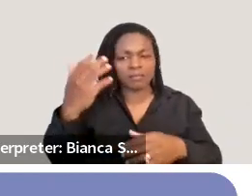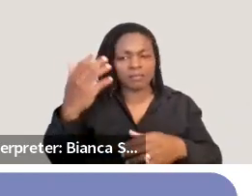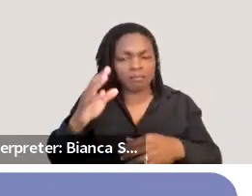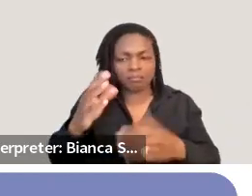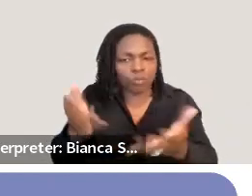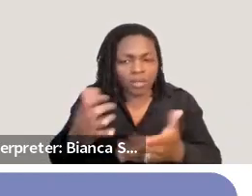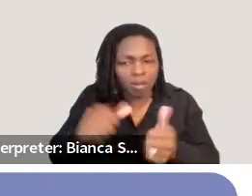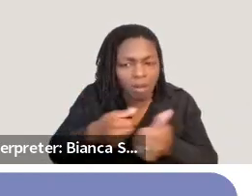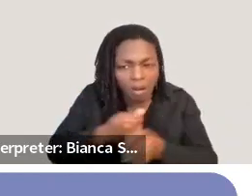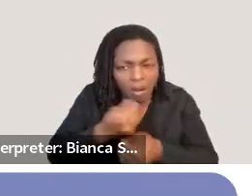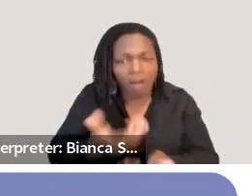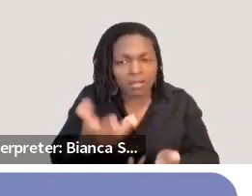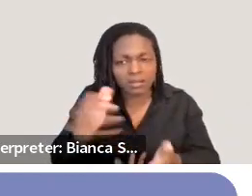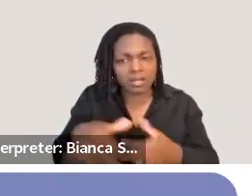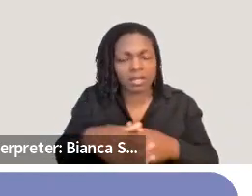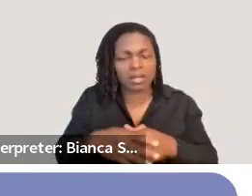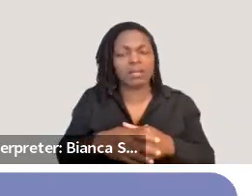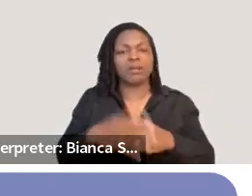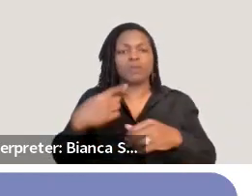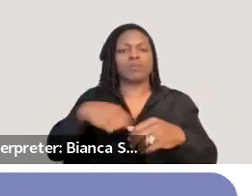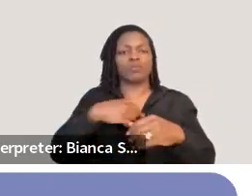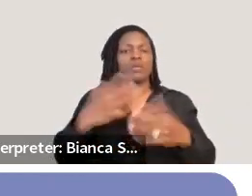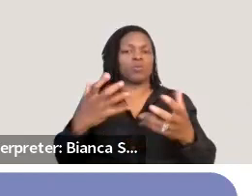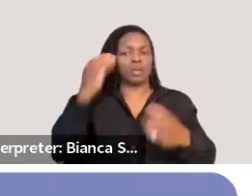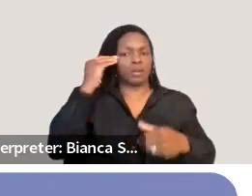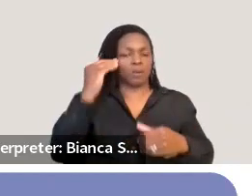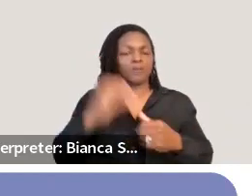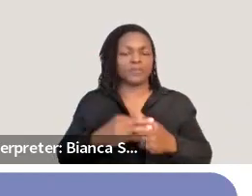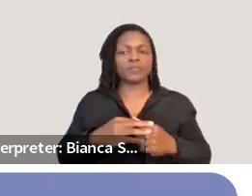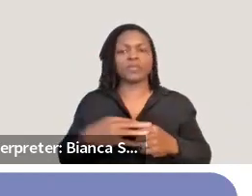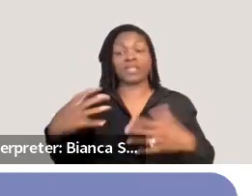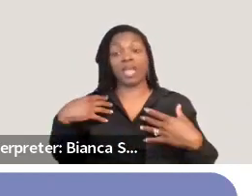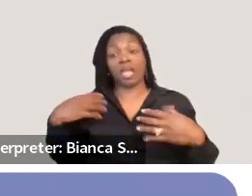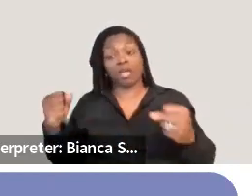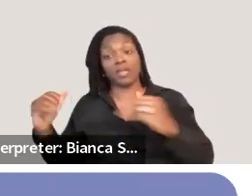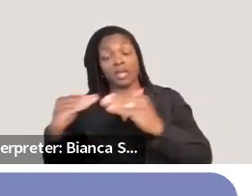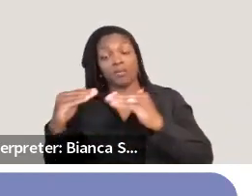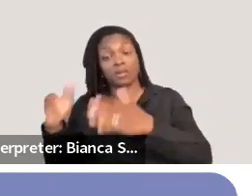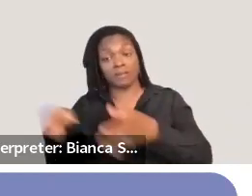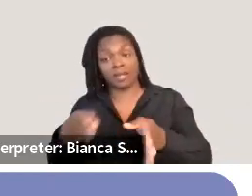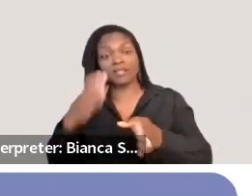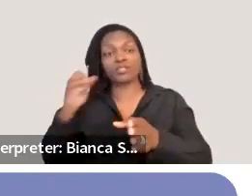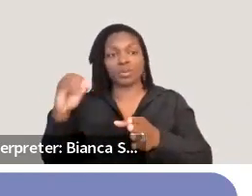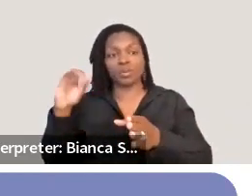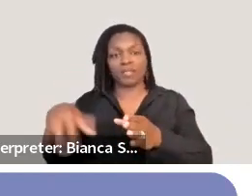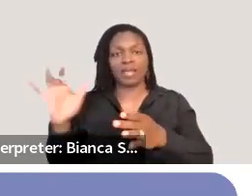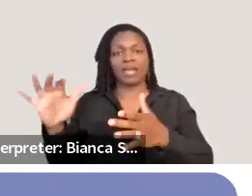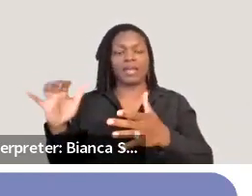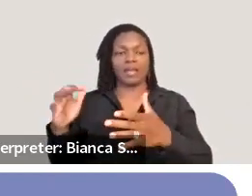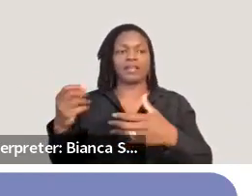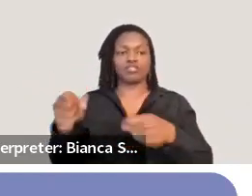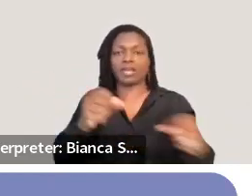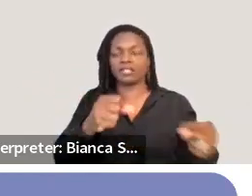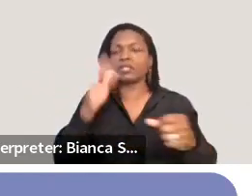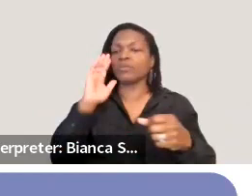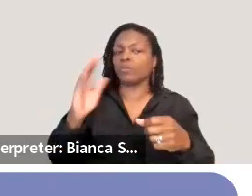Additionally, the plan is. Health equity plans. So strategies for objectives will focus on addressing inequities amongst vulnerable populations.